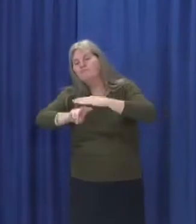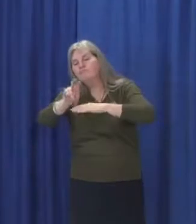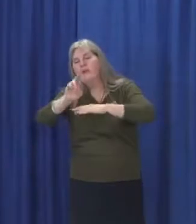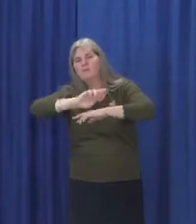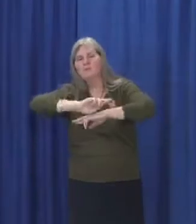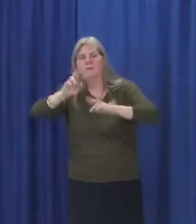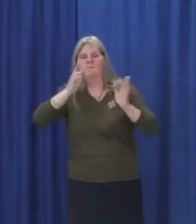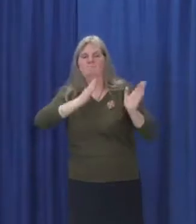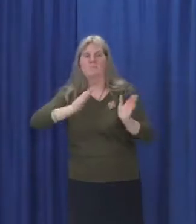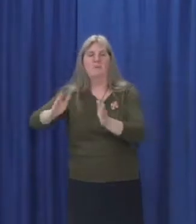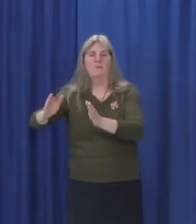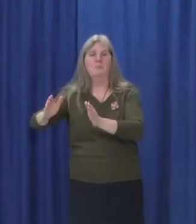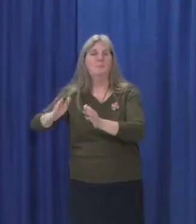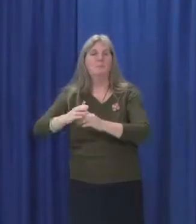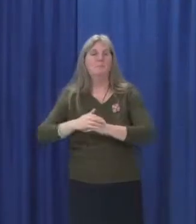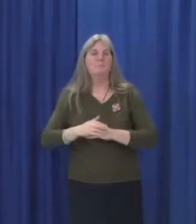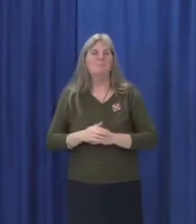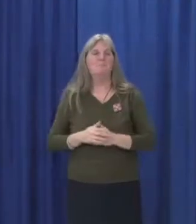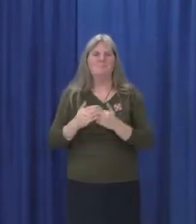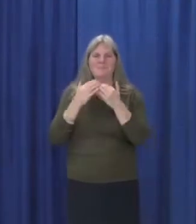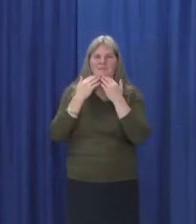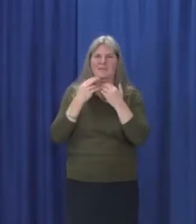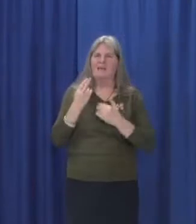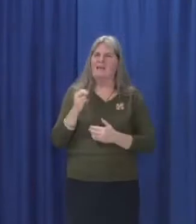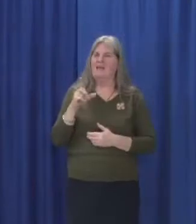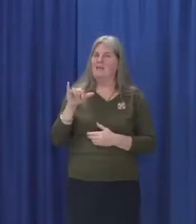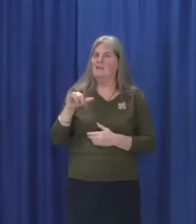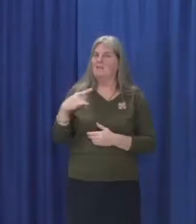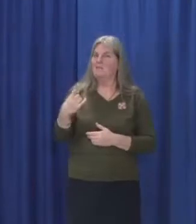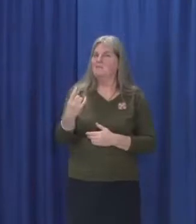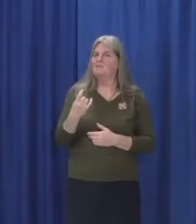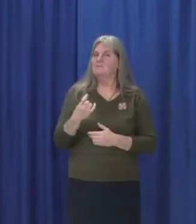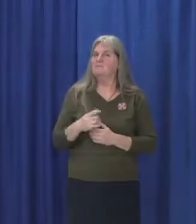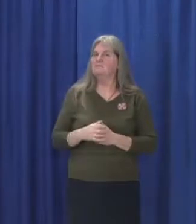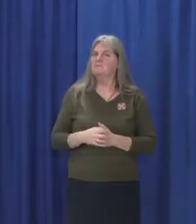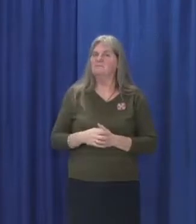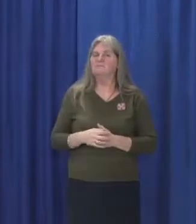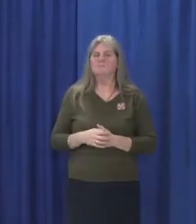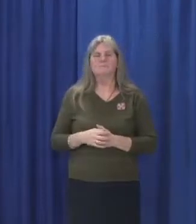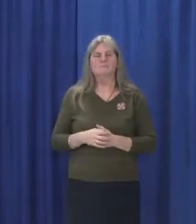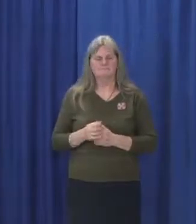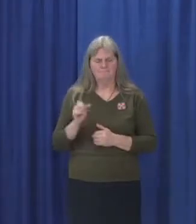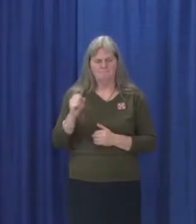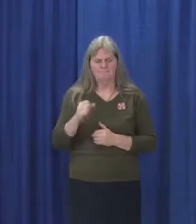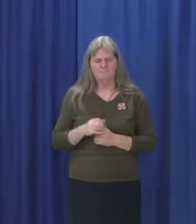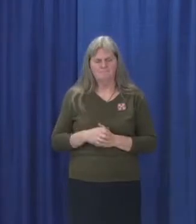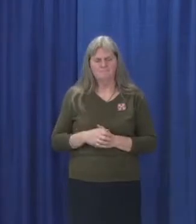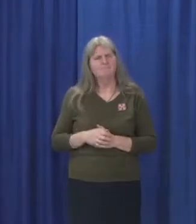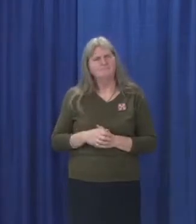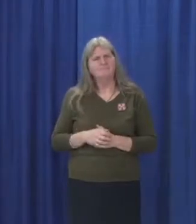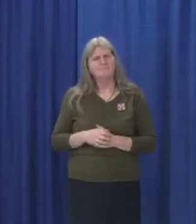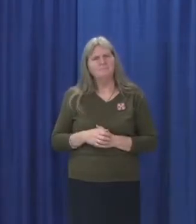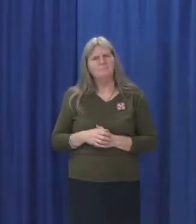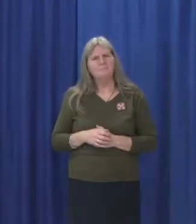preparing.